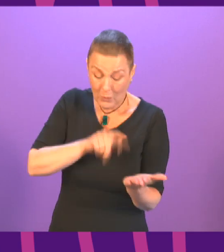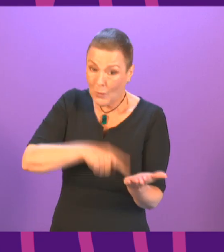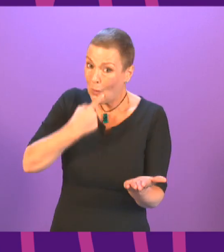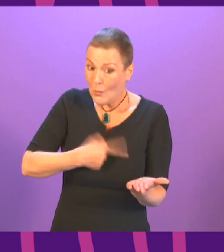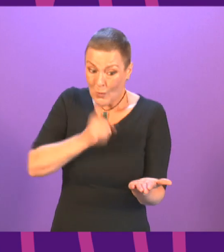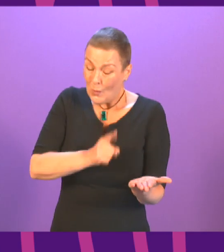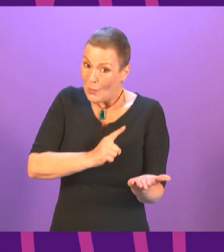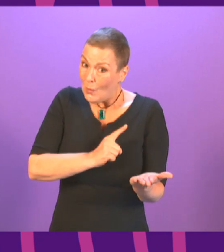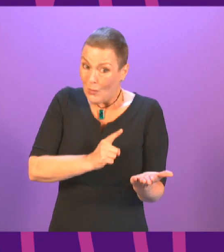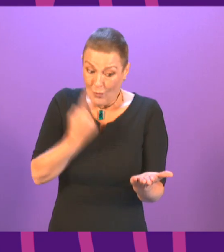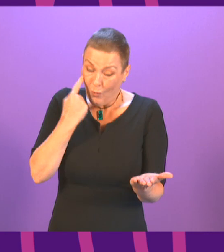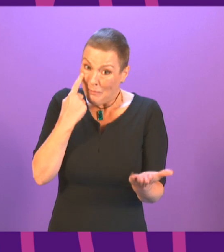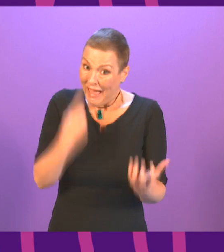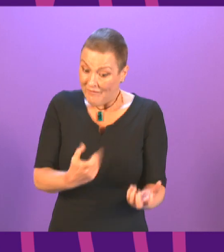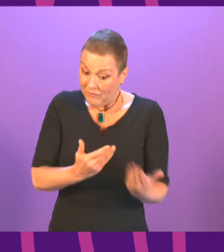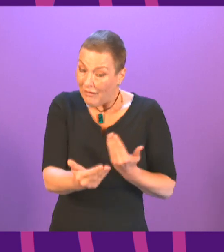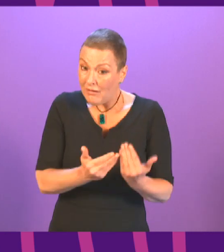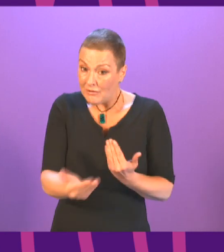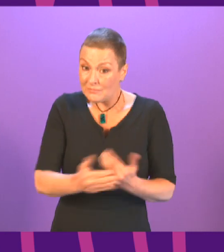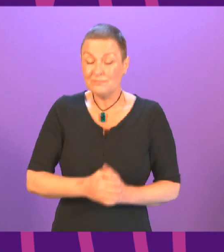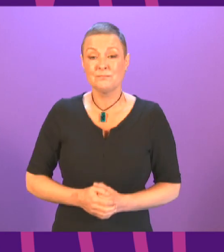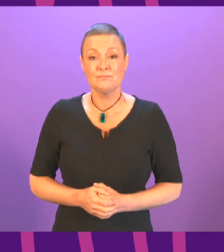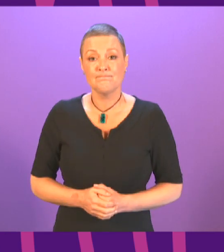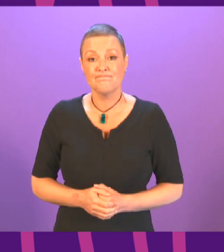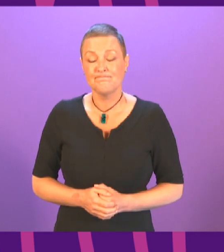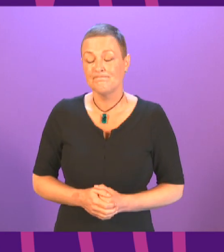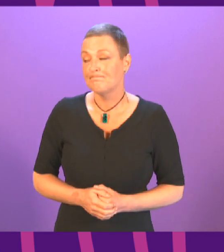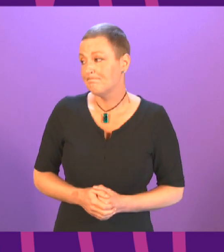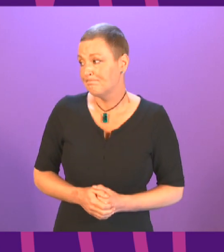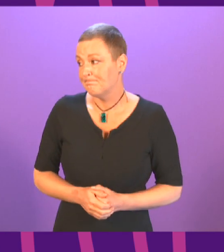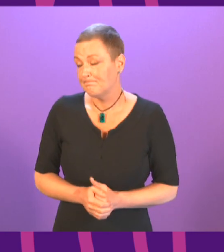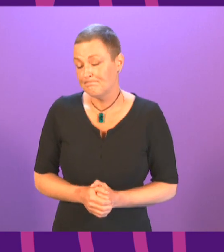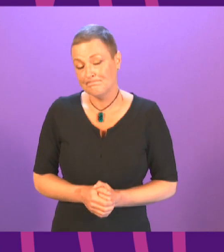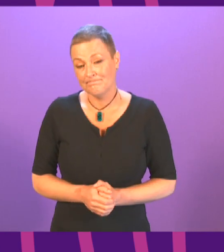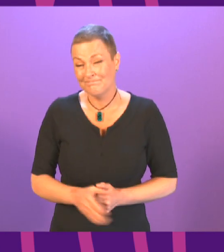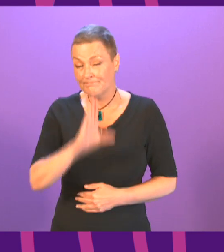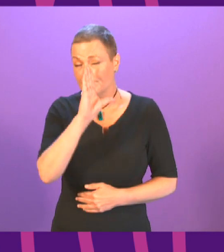NHS? The First Minister (Nicola Sturgeon): I do not need to minimise the challenge. I